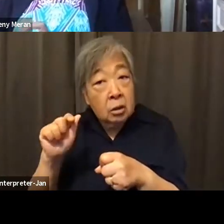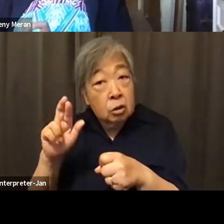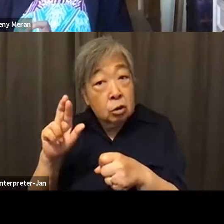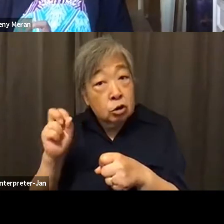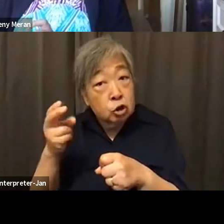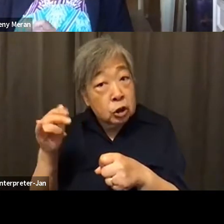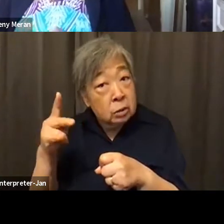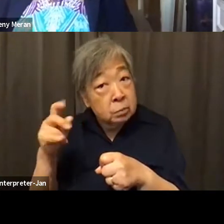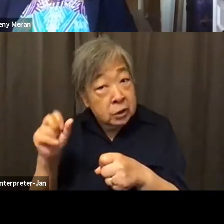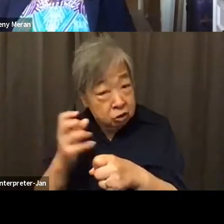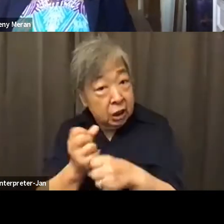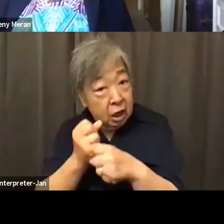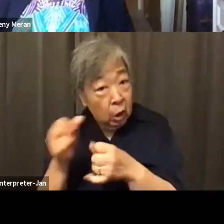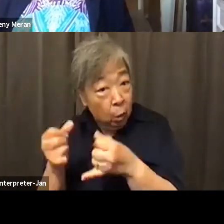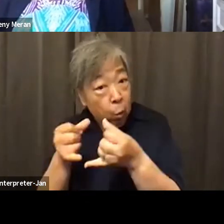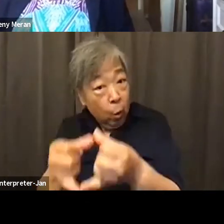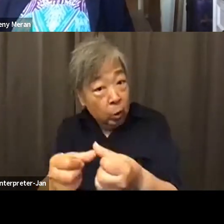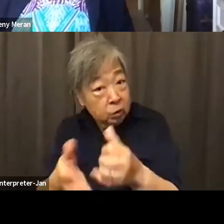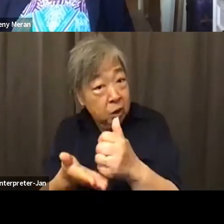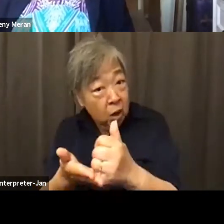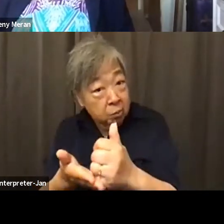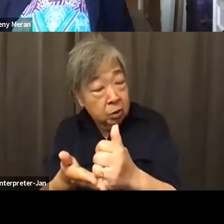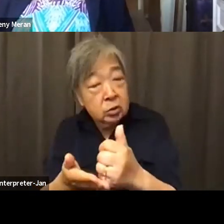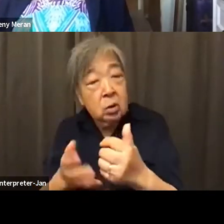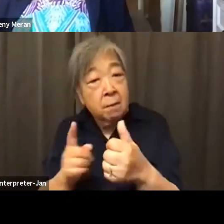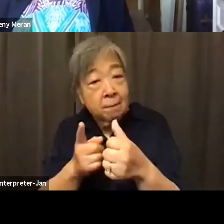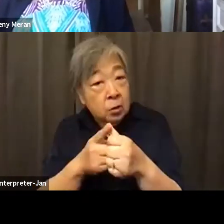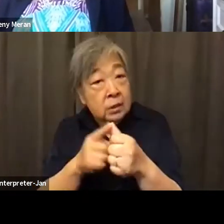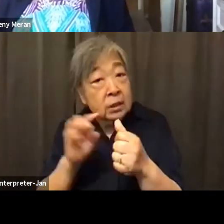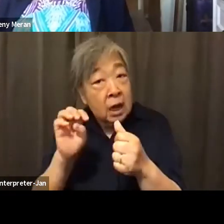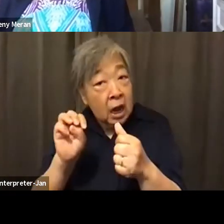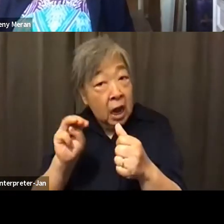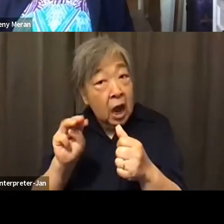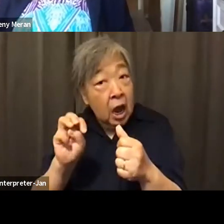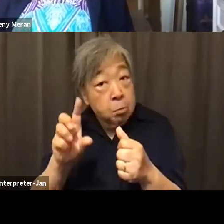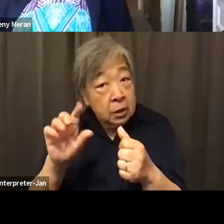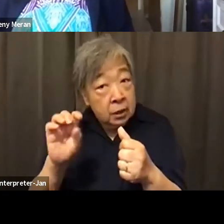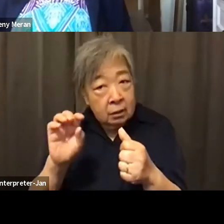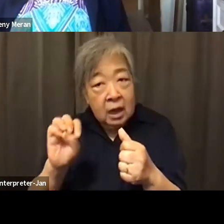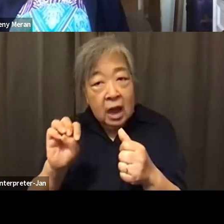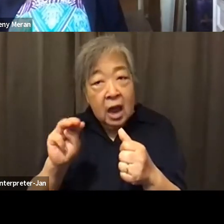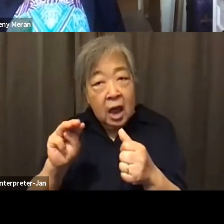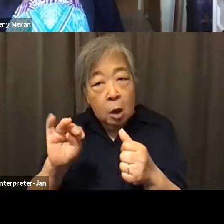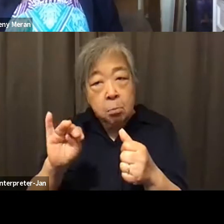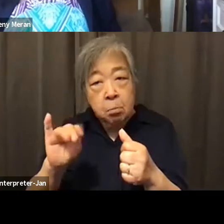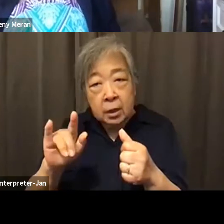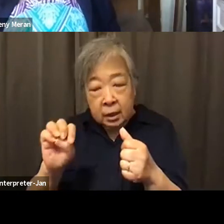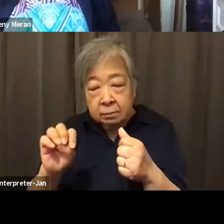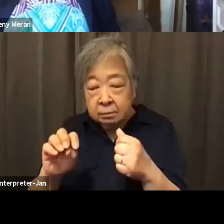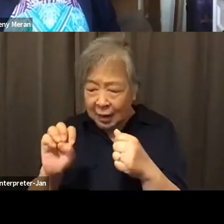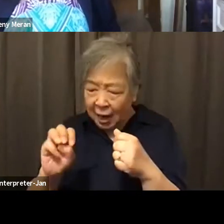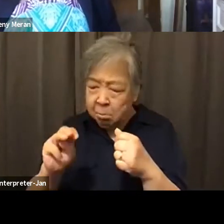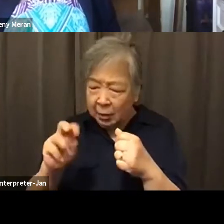So let's start with Emely. So I had not thought about seriously studying